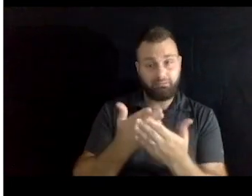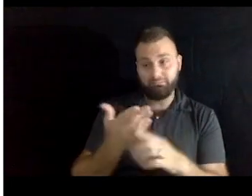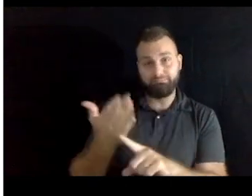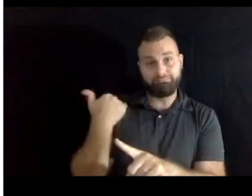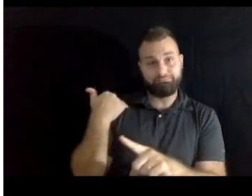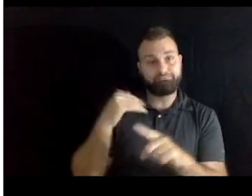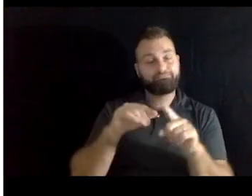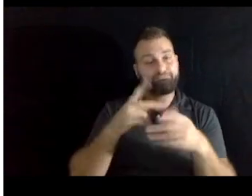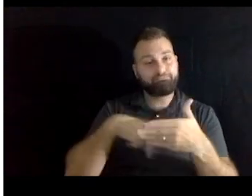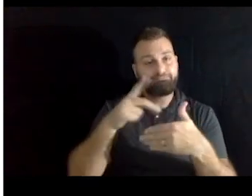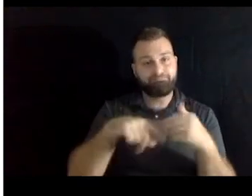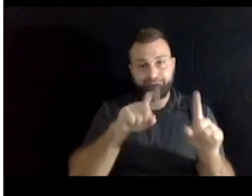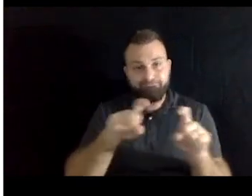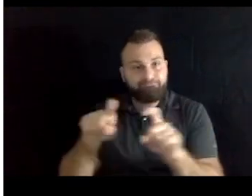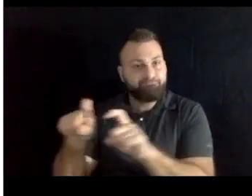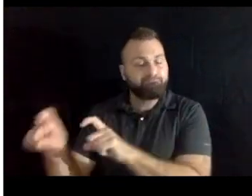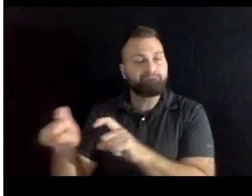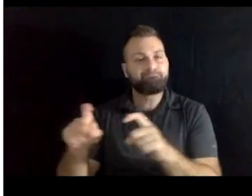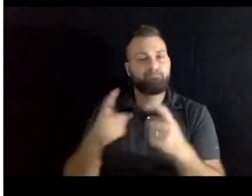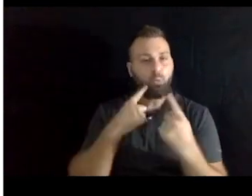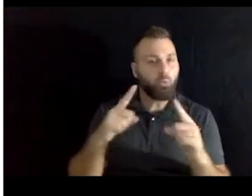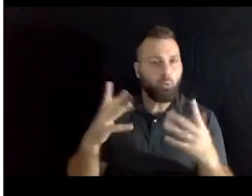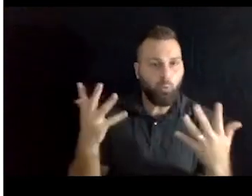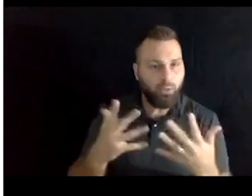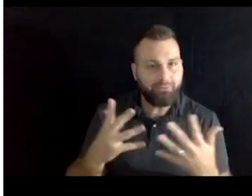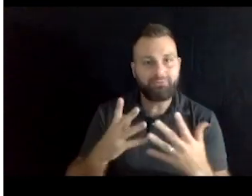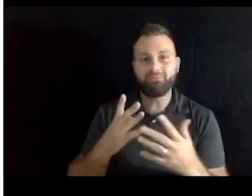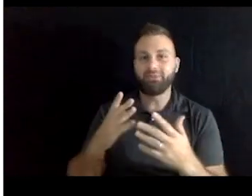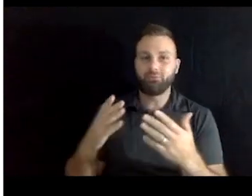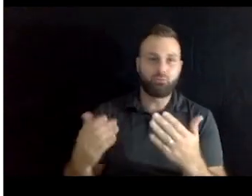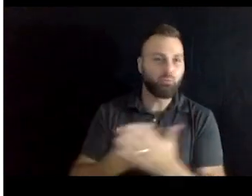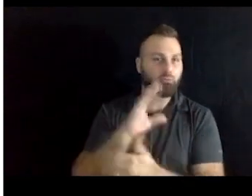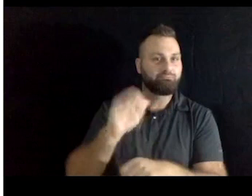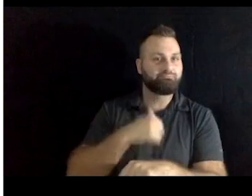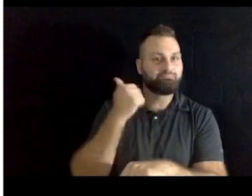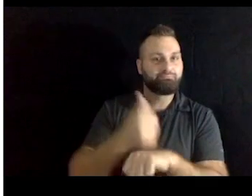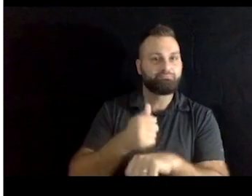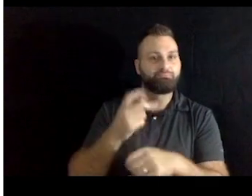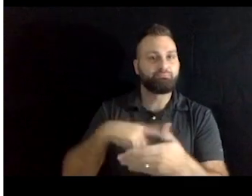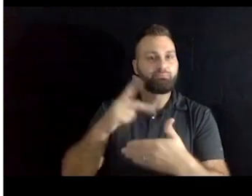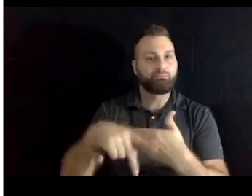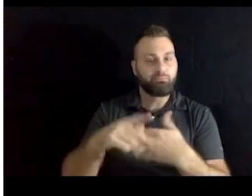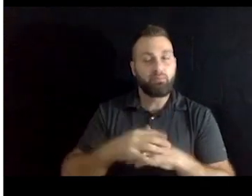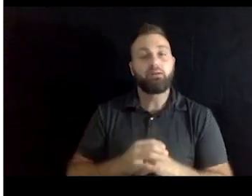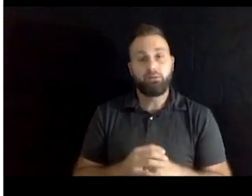that we've had in the past, so my hope is that. We'll be learning that that will